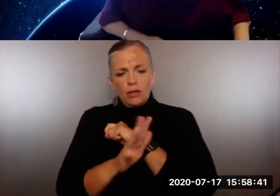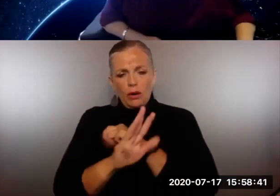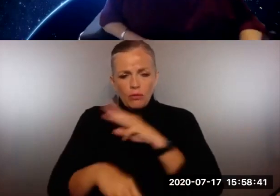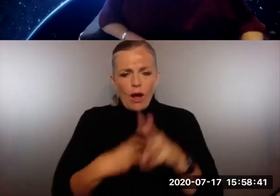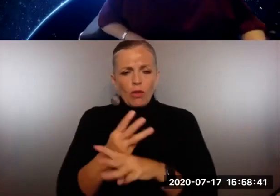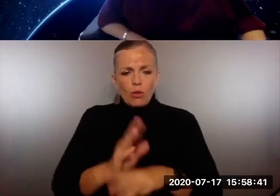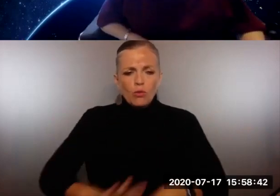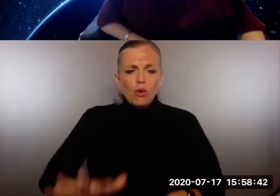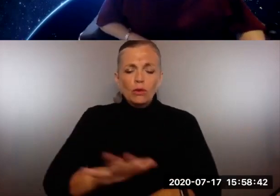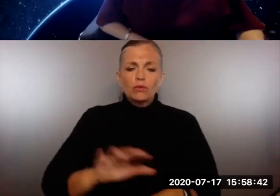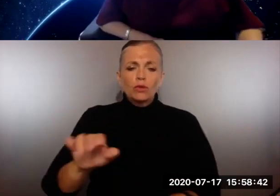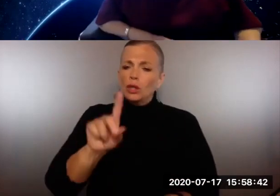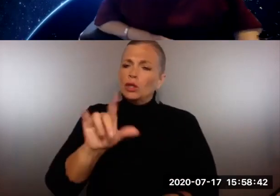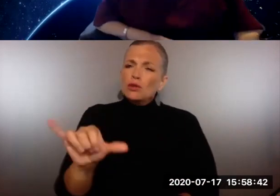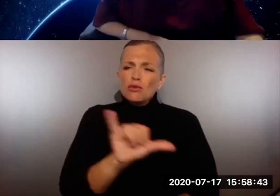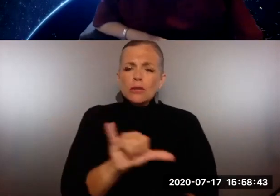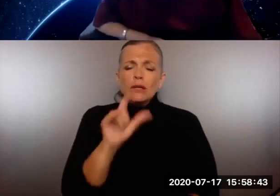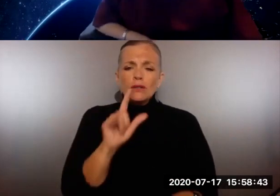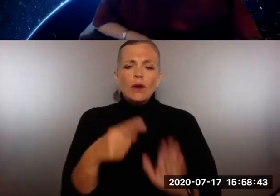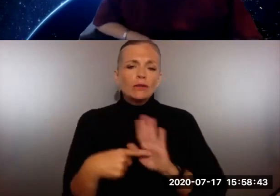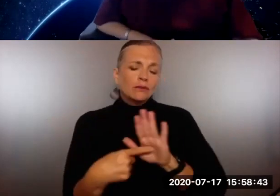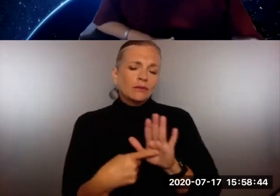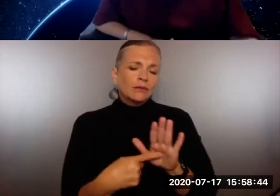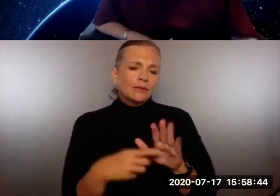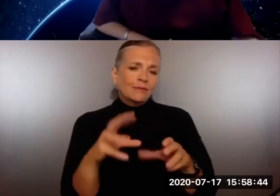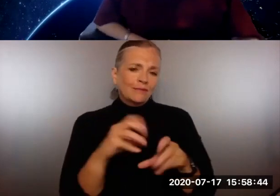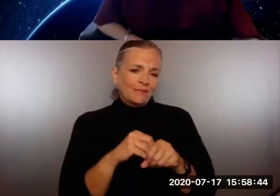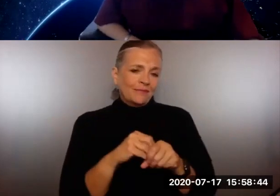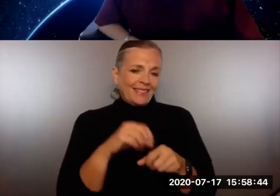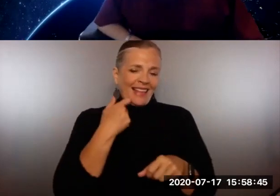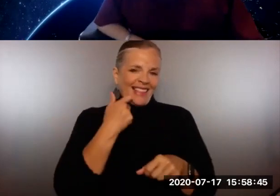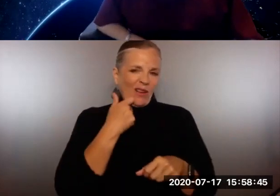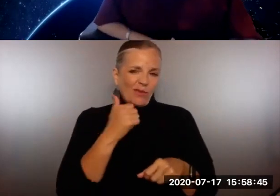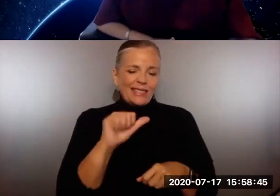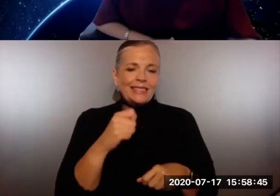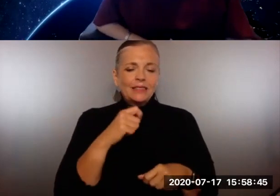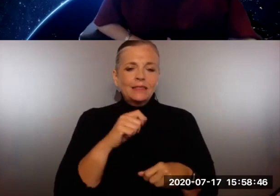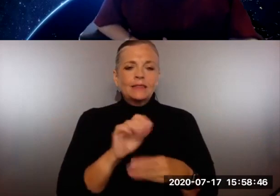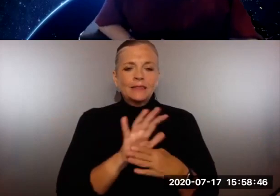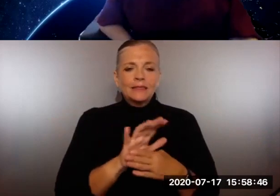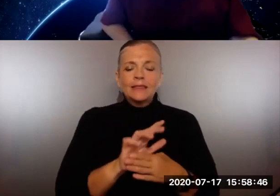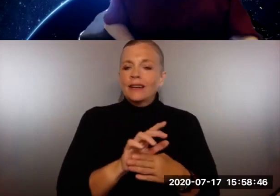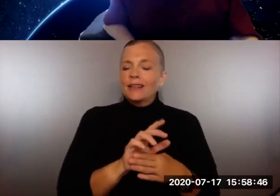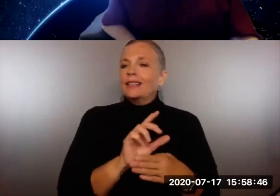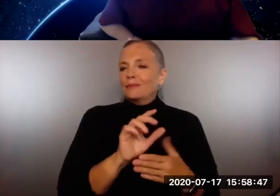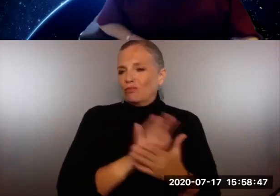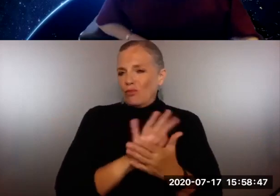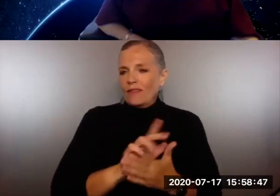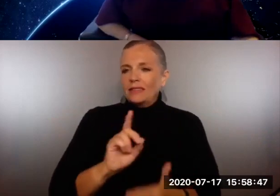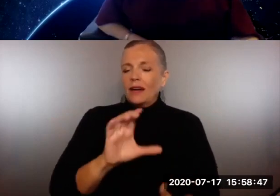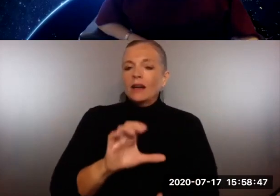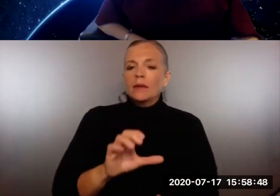Judy is also featured in the recent documentary Crip Camp produced by the Obamas.